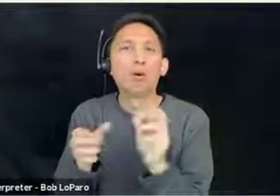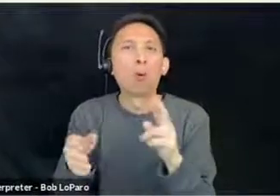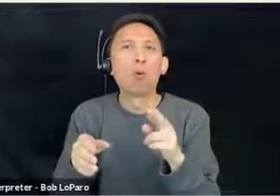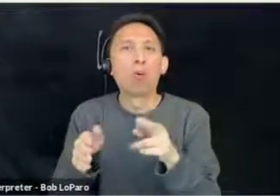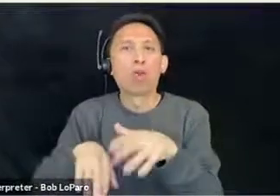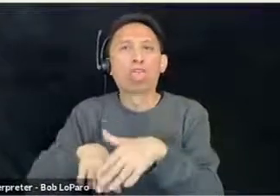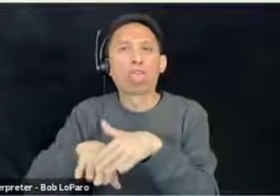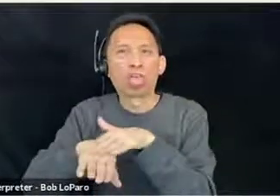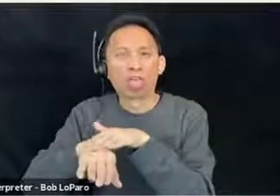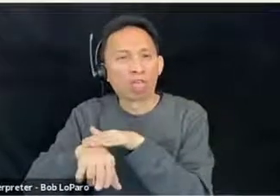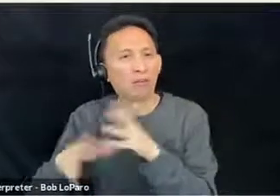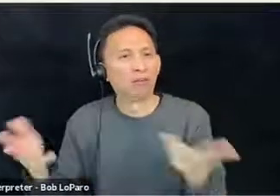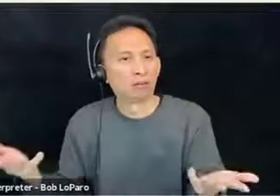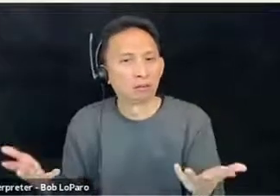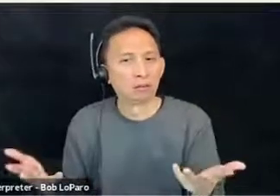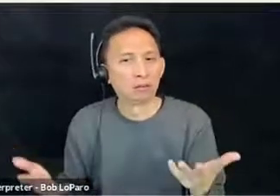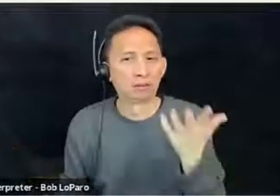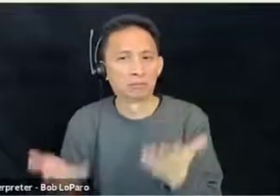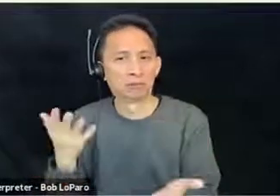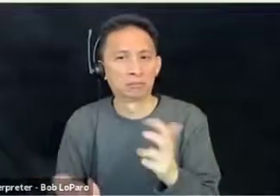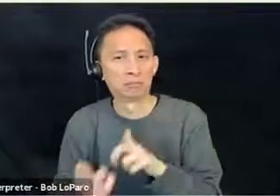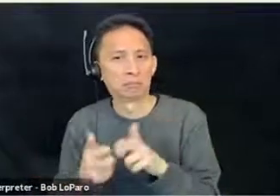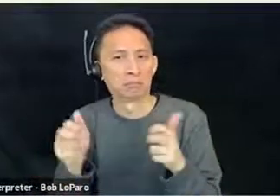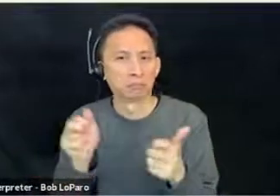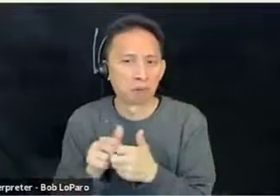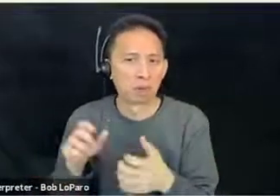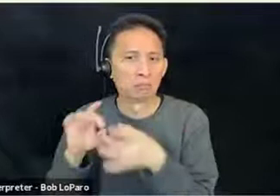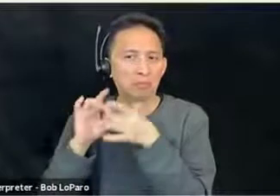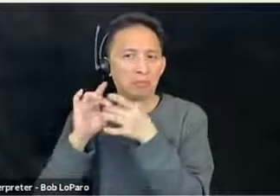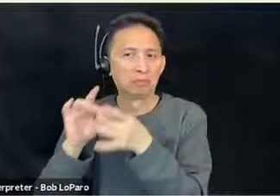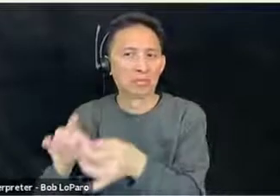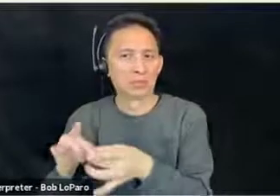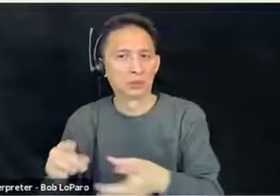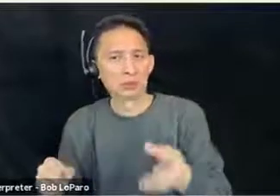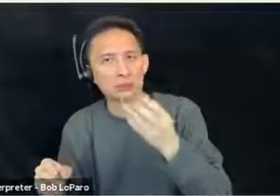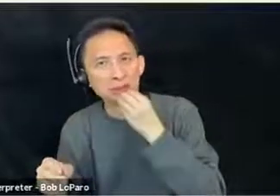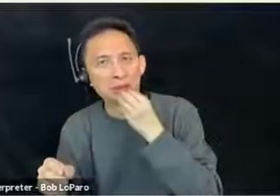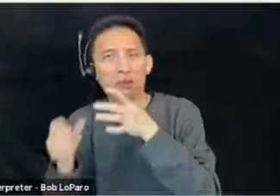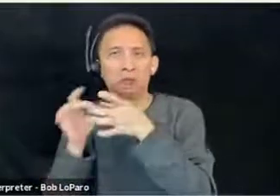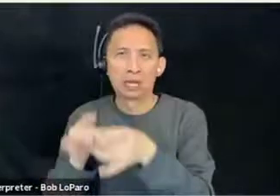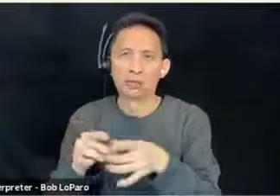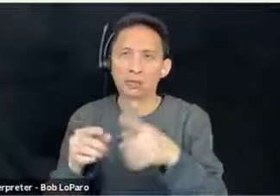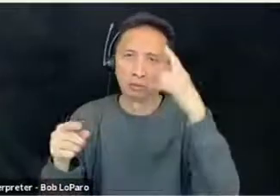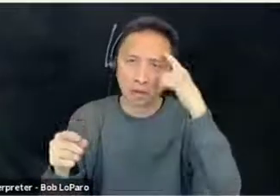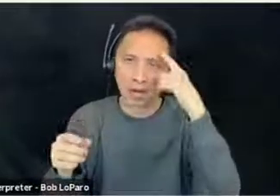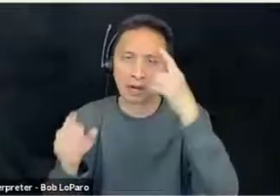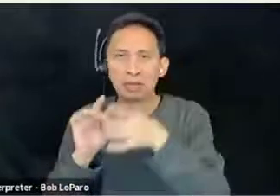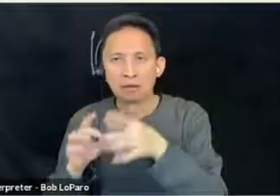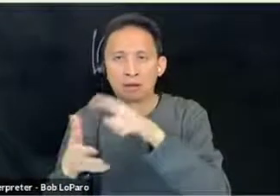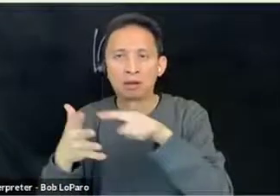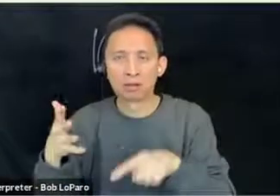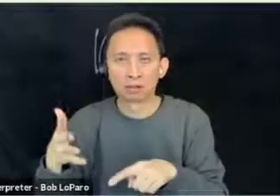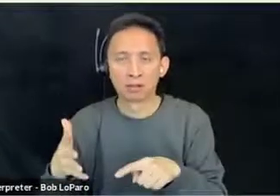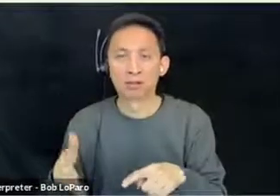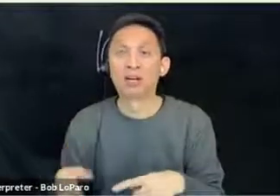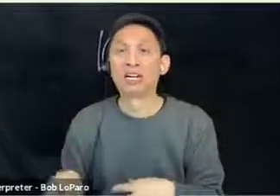And then what are the specific tests or exams that would be done to find